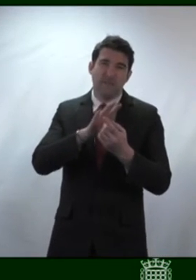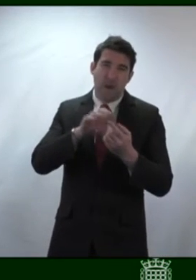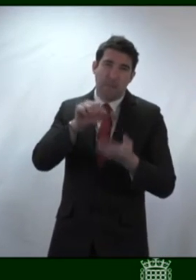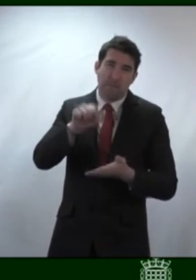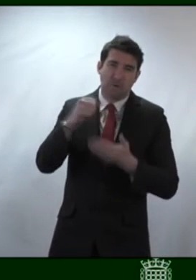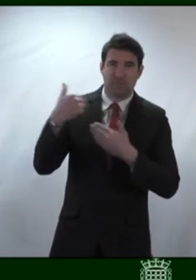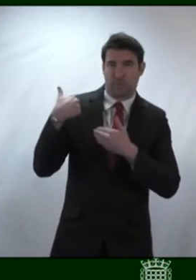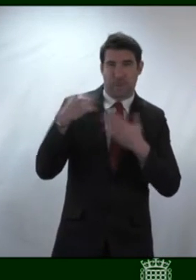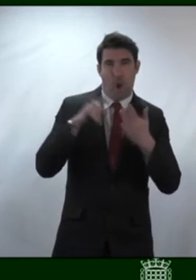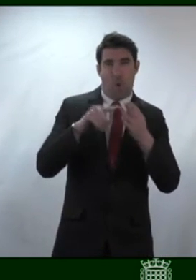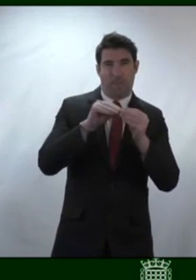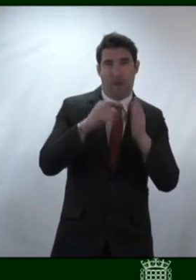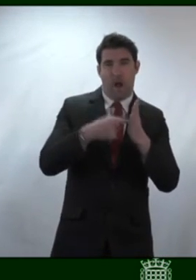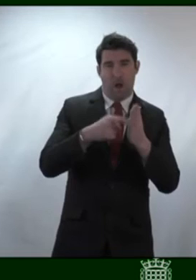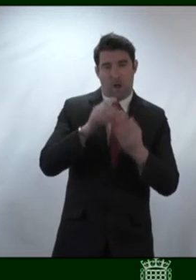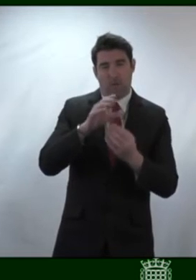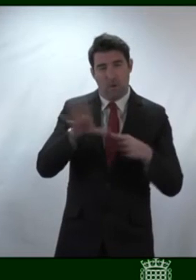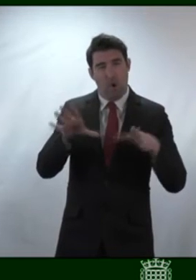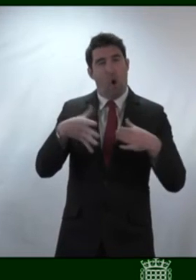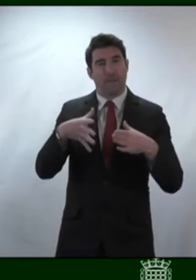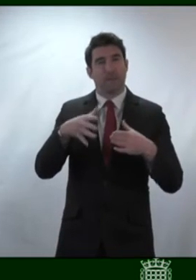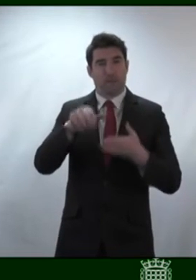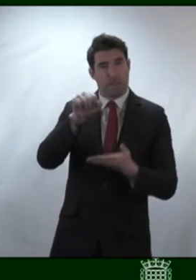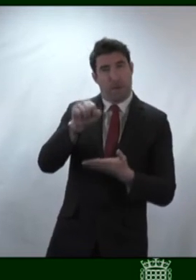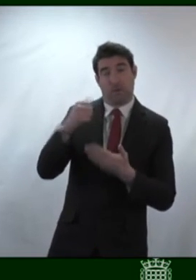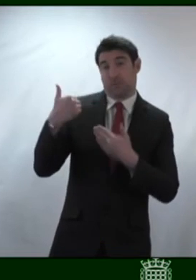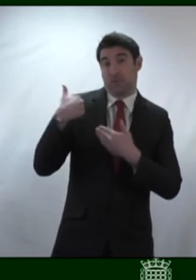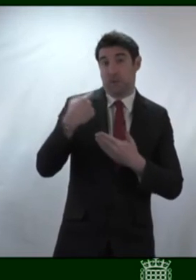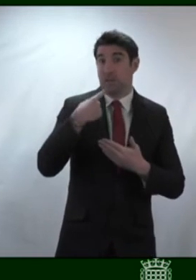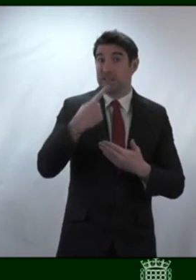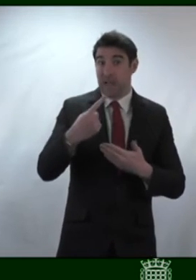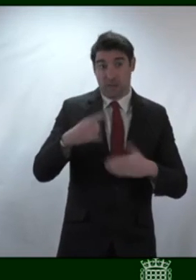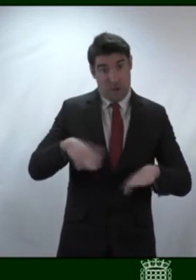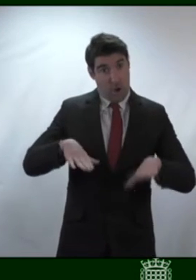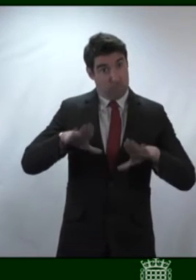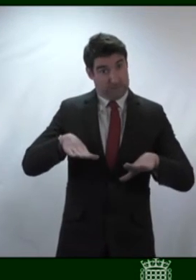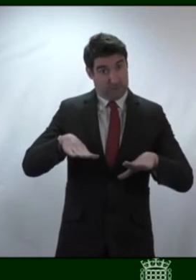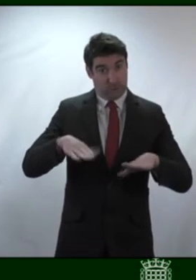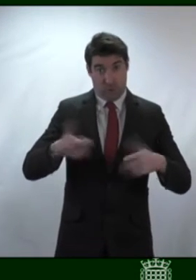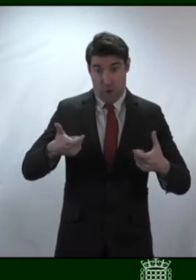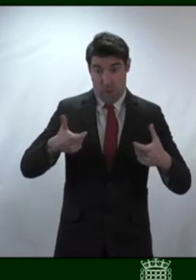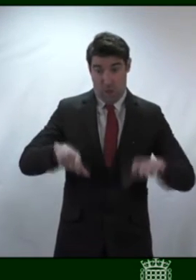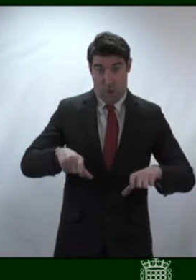locked down later and for longer than some of its European neighbours and experienced a deeper fall